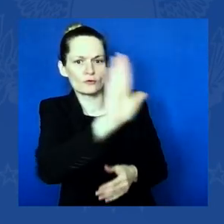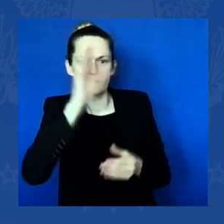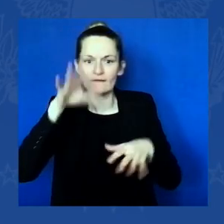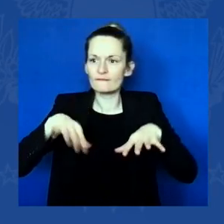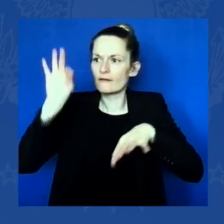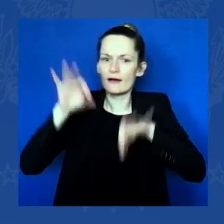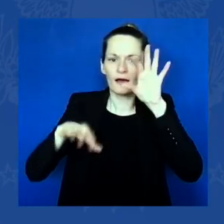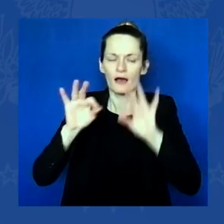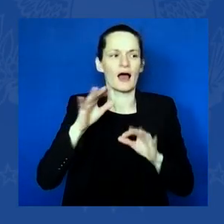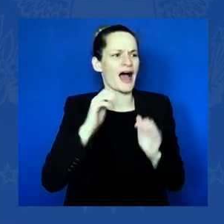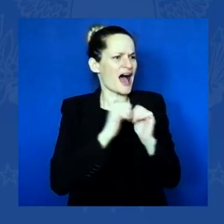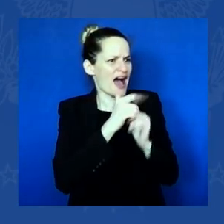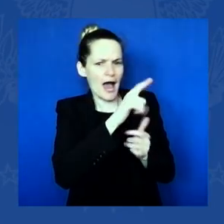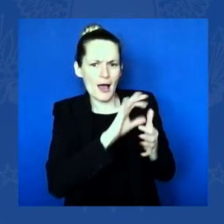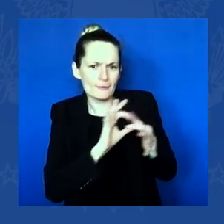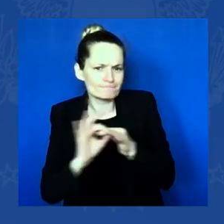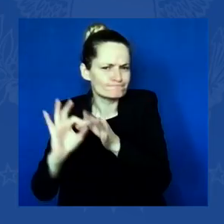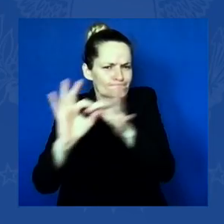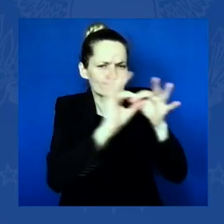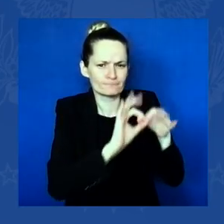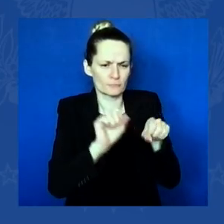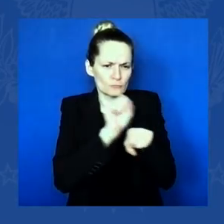Now I'm going to turn it over to Secretary Blinken